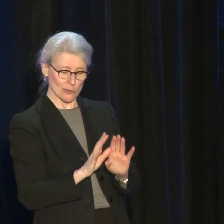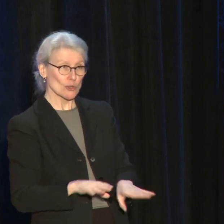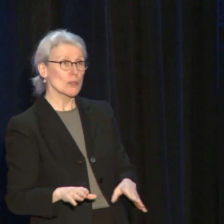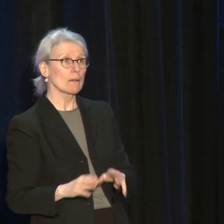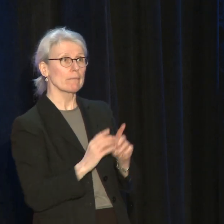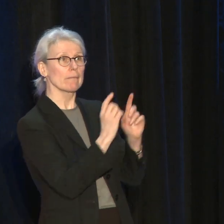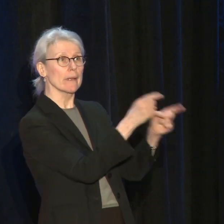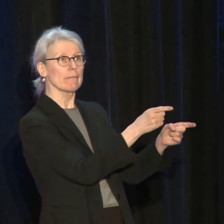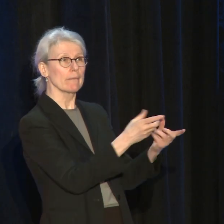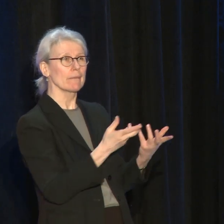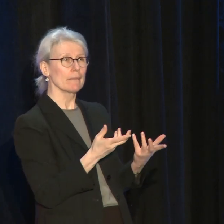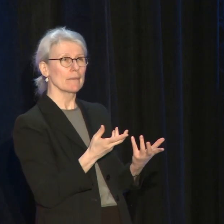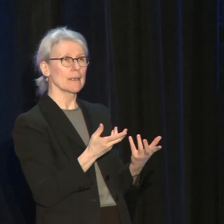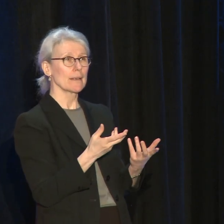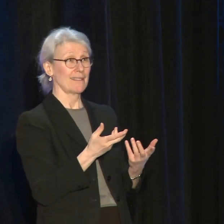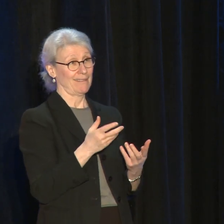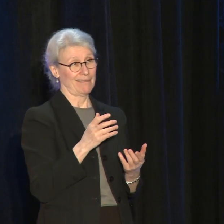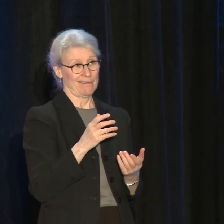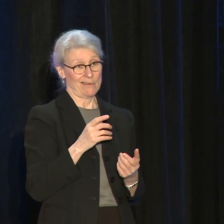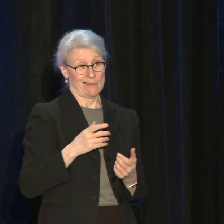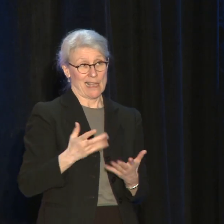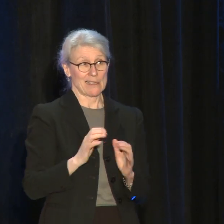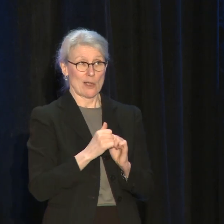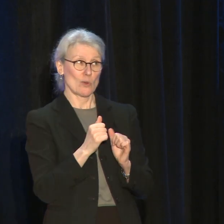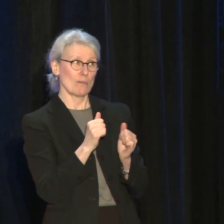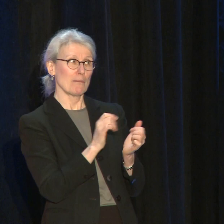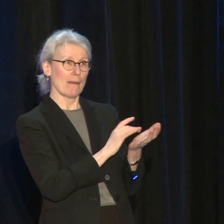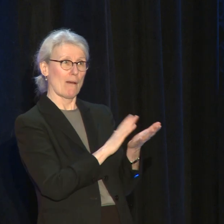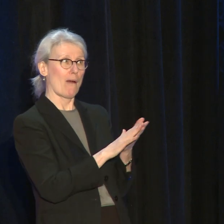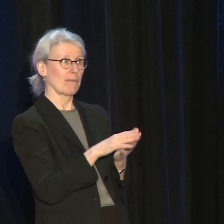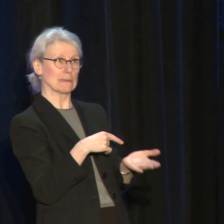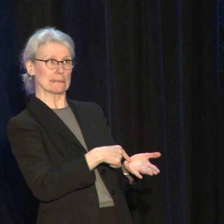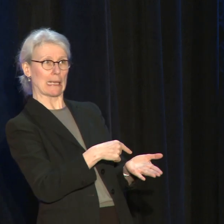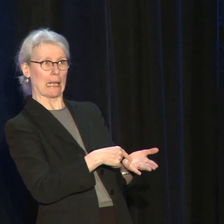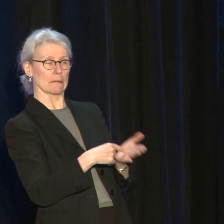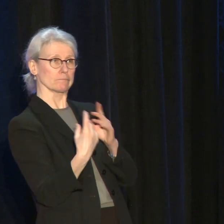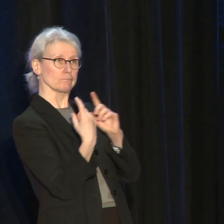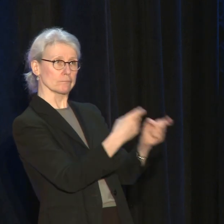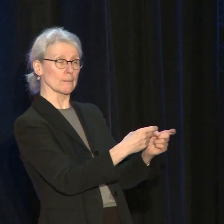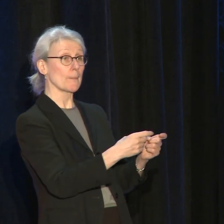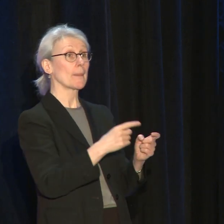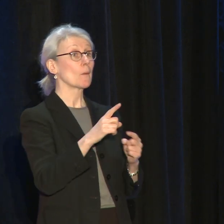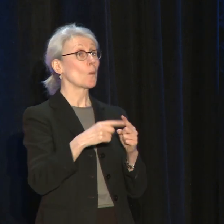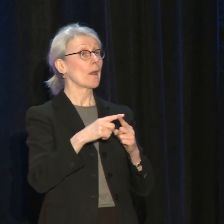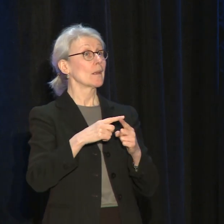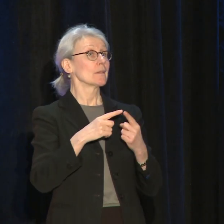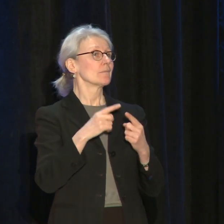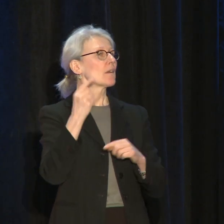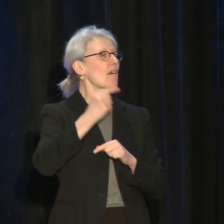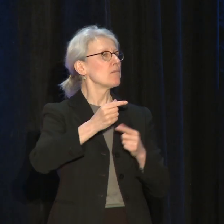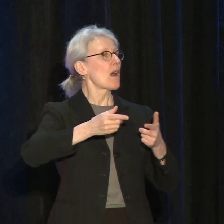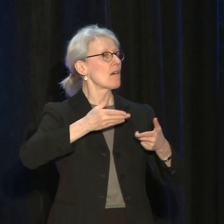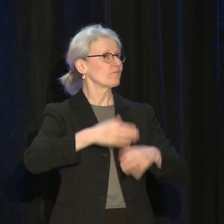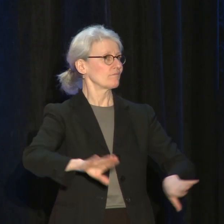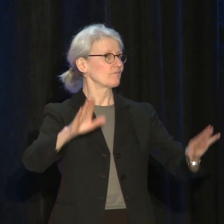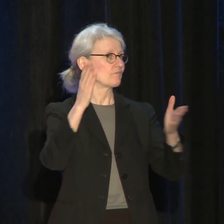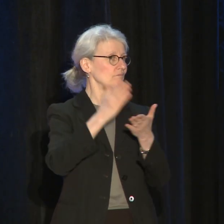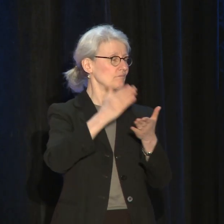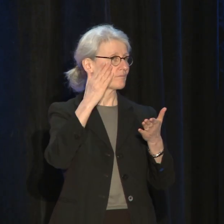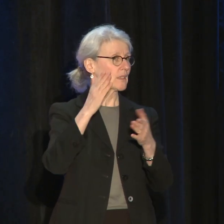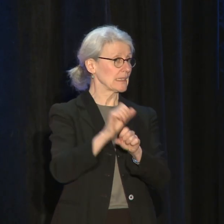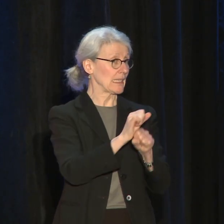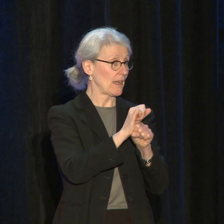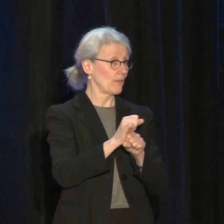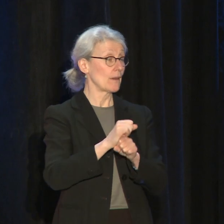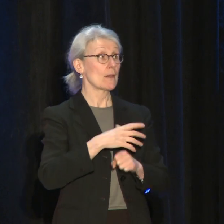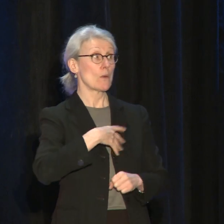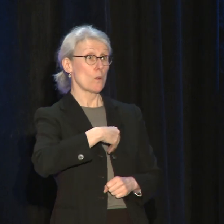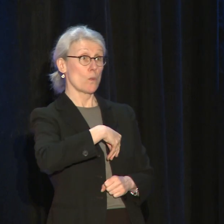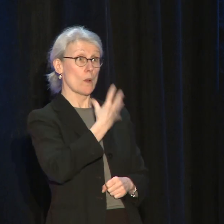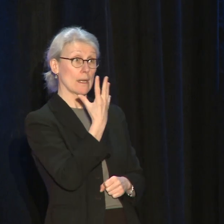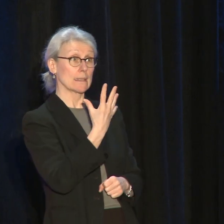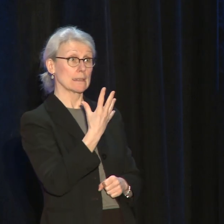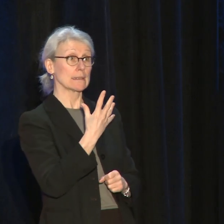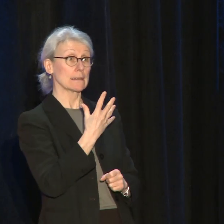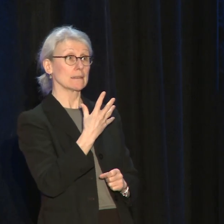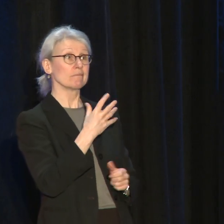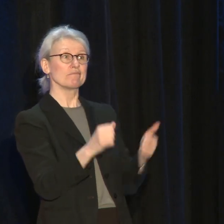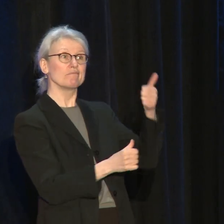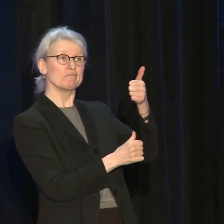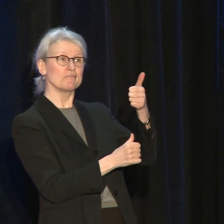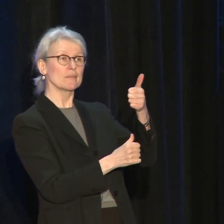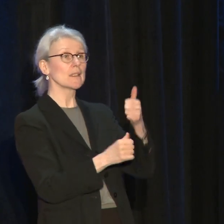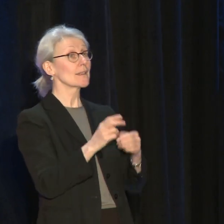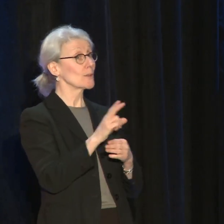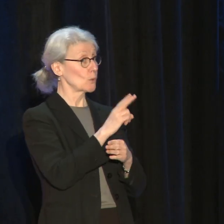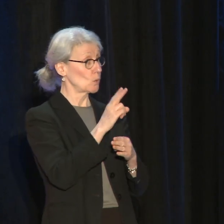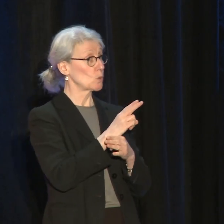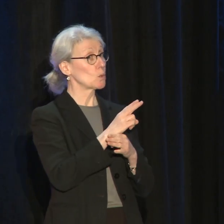of enslaved families. After slavery ended, white supremacists used the formal child welfare system,